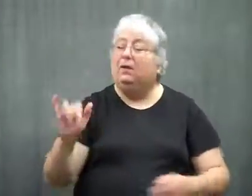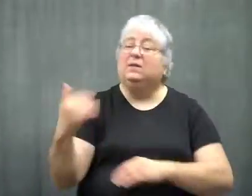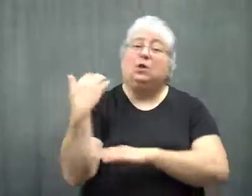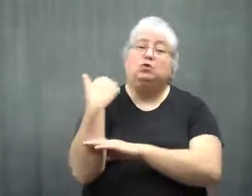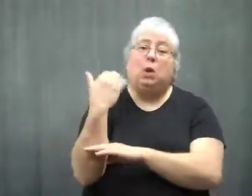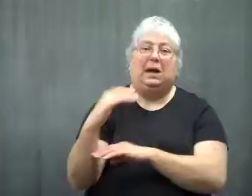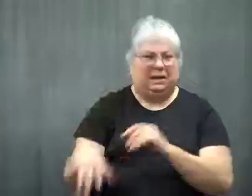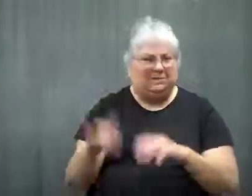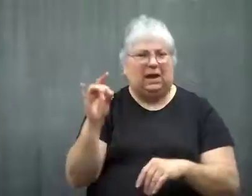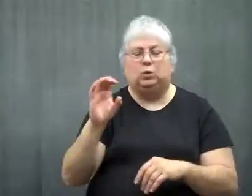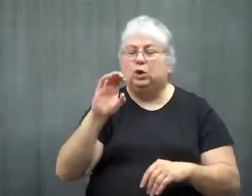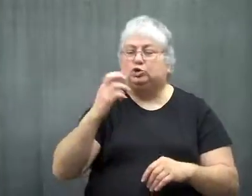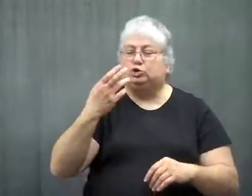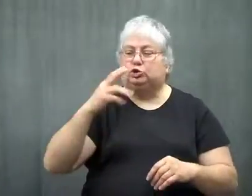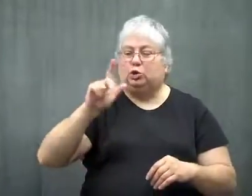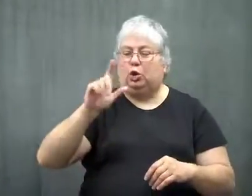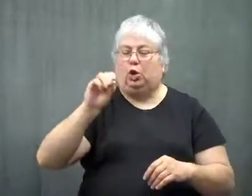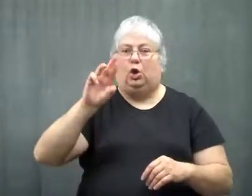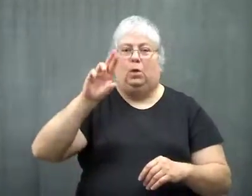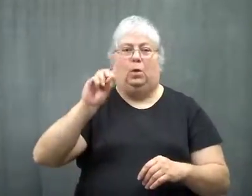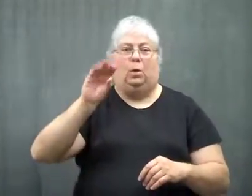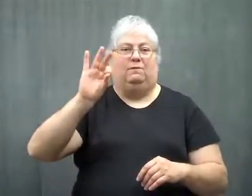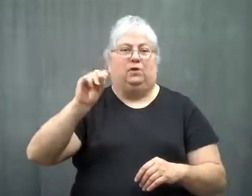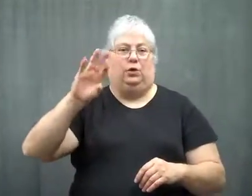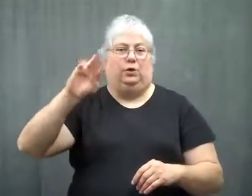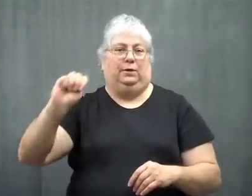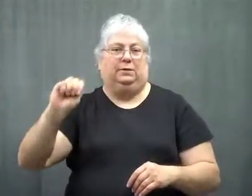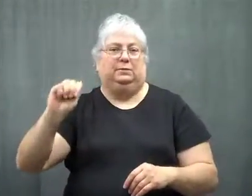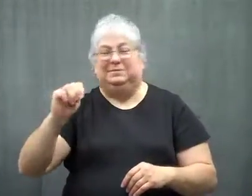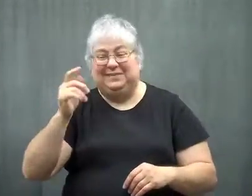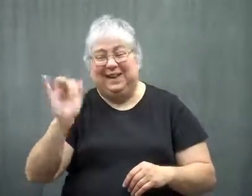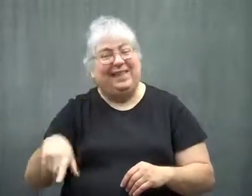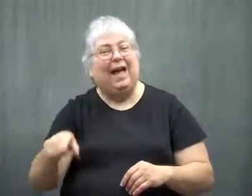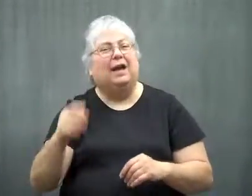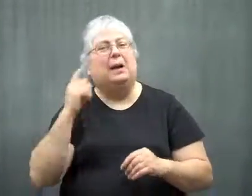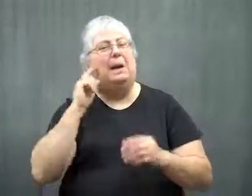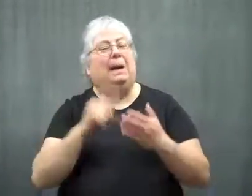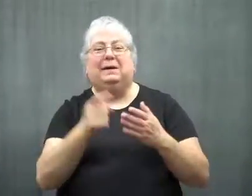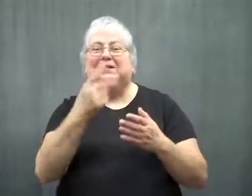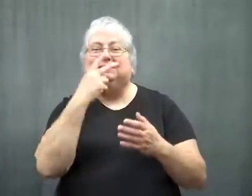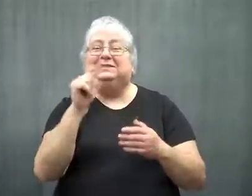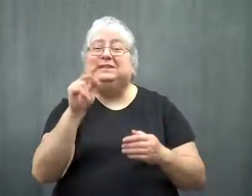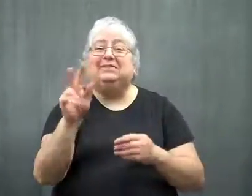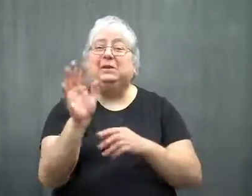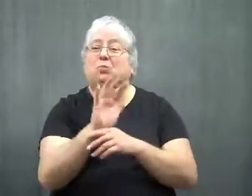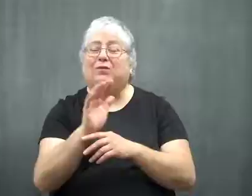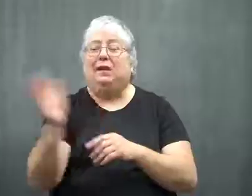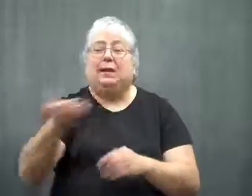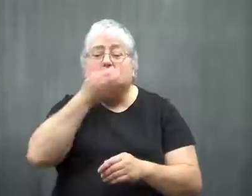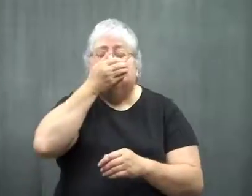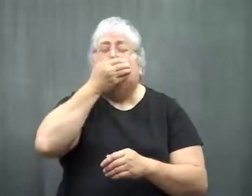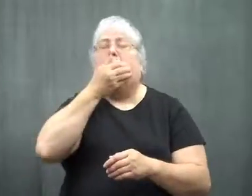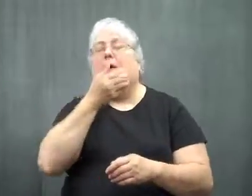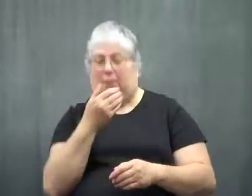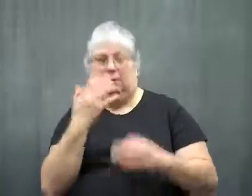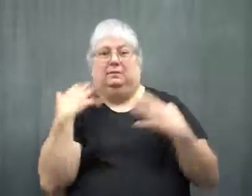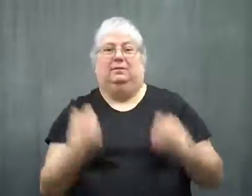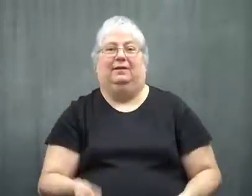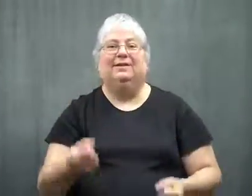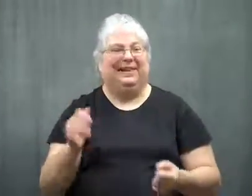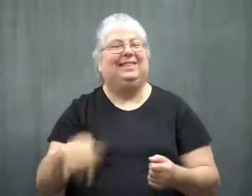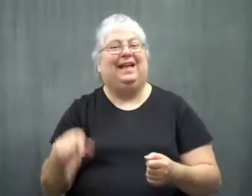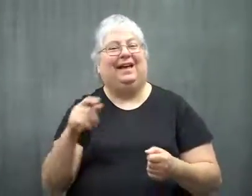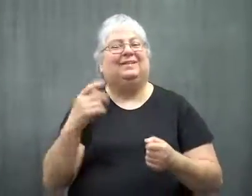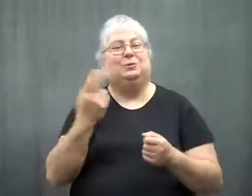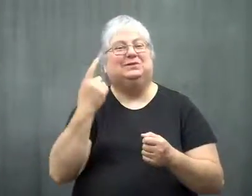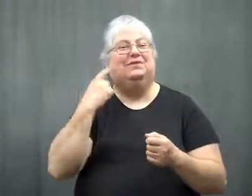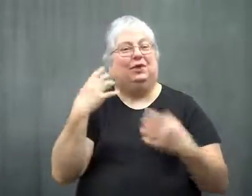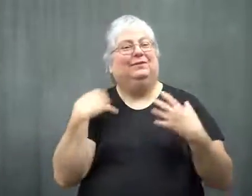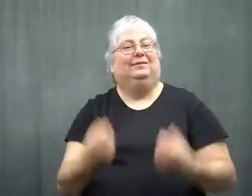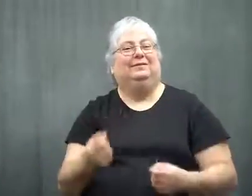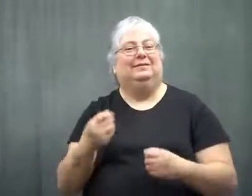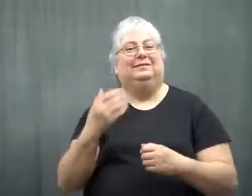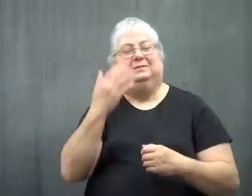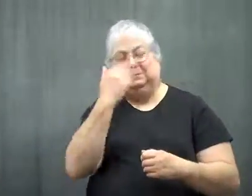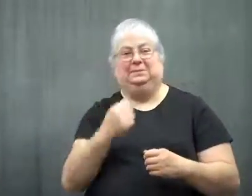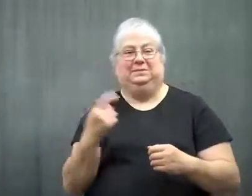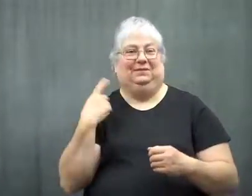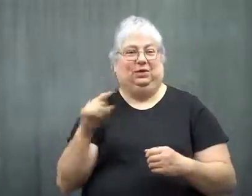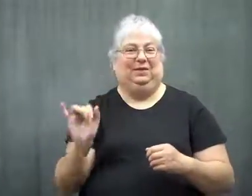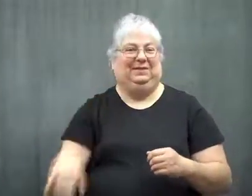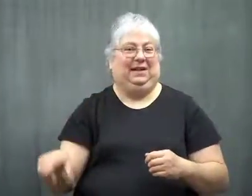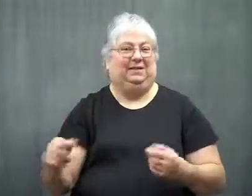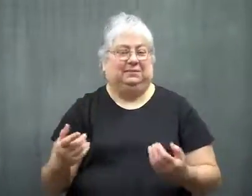Chloroform was found in the trunk. It's used to knock people out.